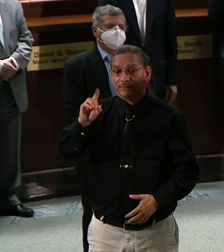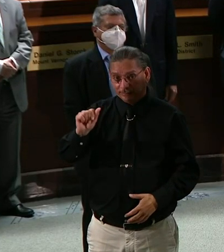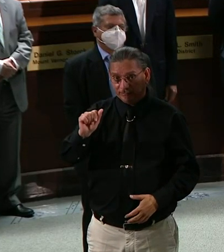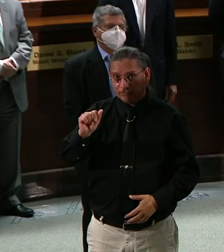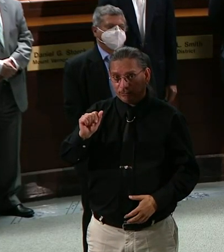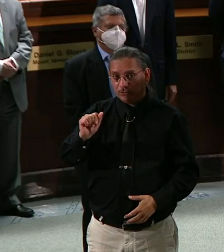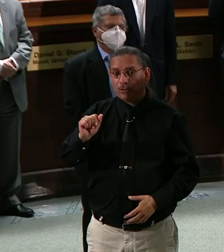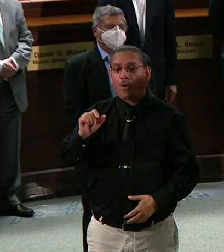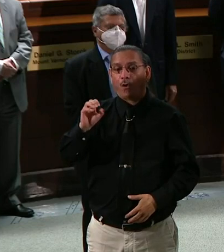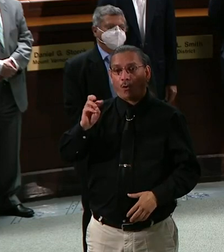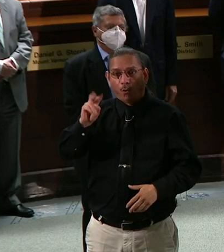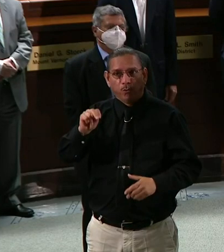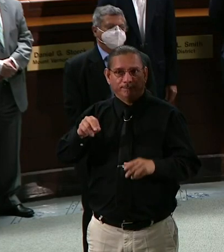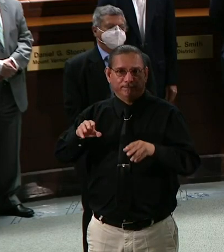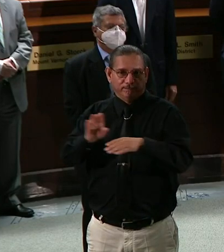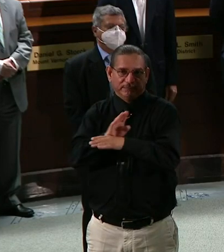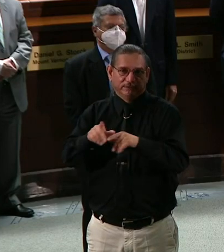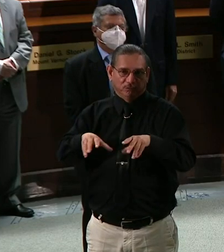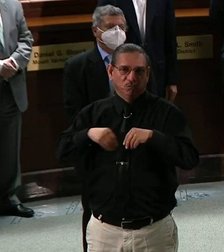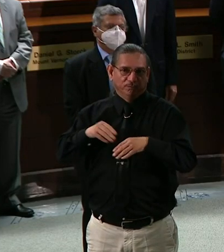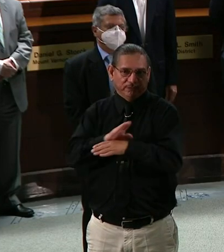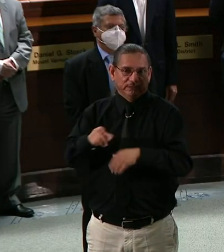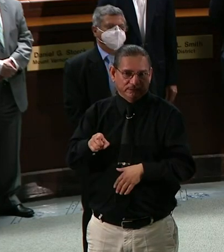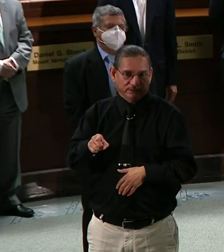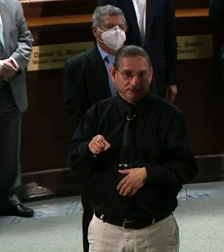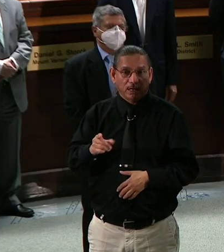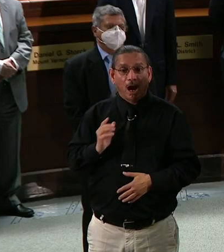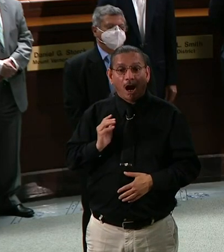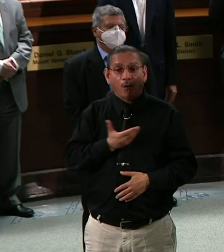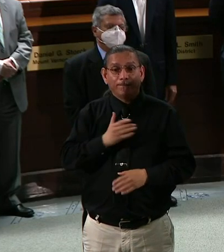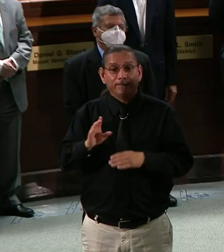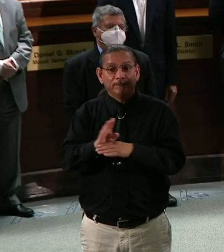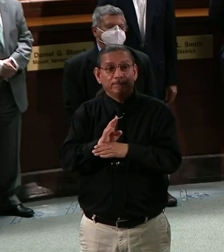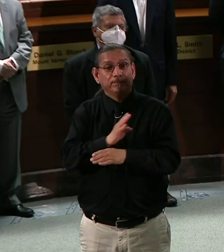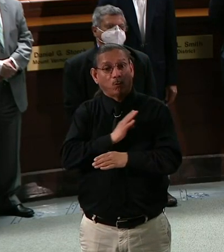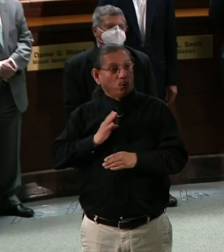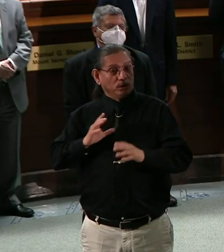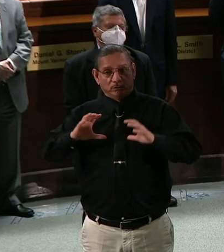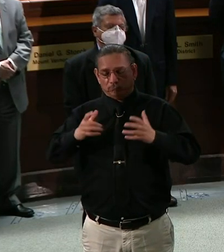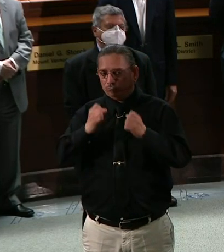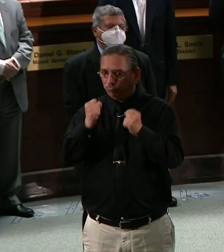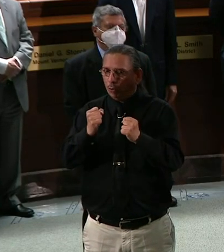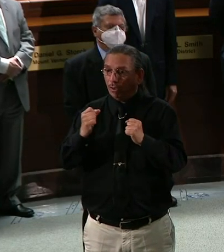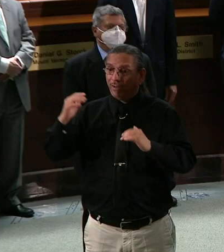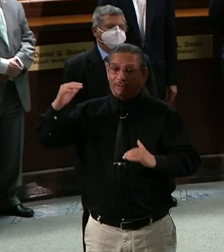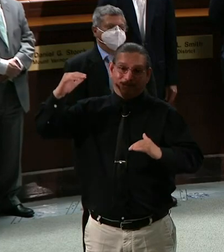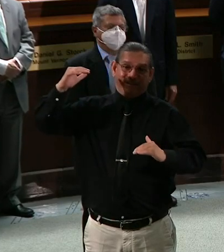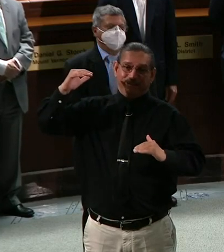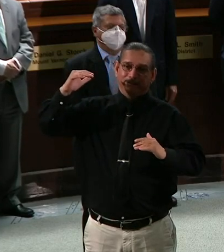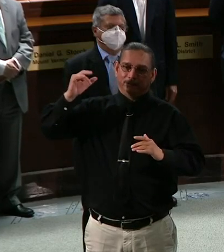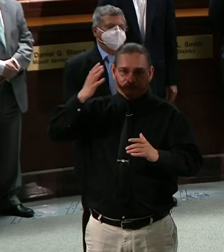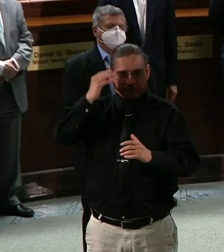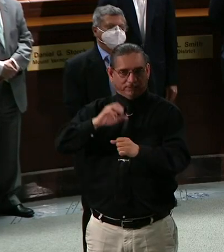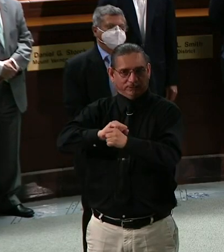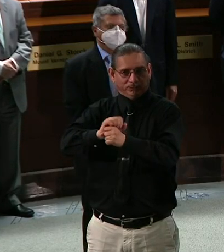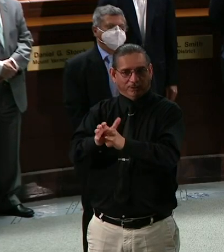SMALL BUSINESSES THAT ARE KEY TO OUR ECONOMY. AS YOU CAN SEE OUR BOARD FEEL STRONGLY THAT